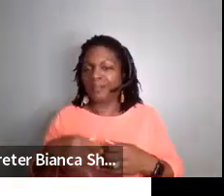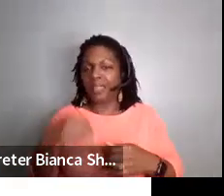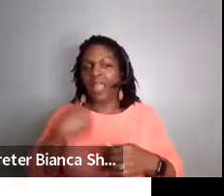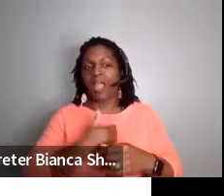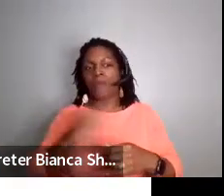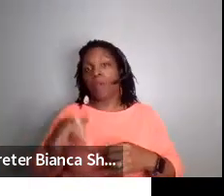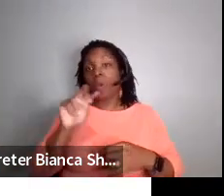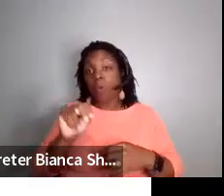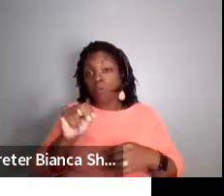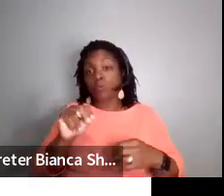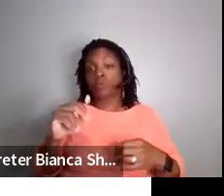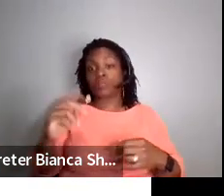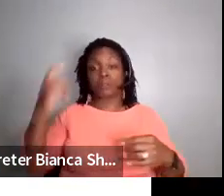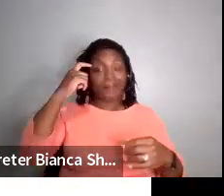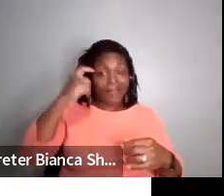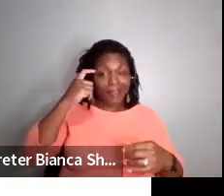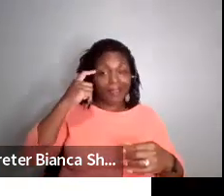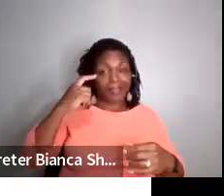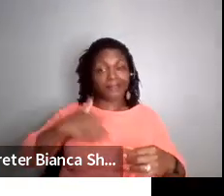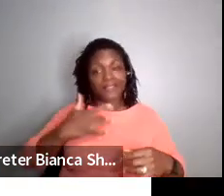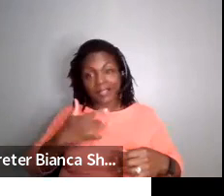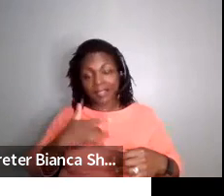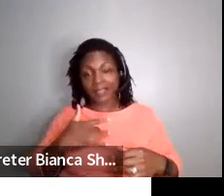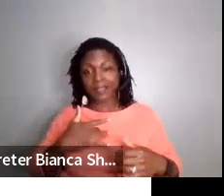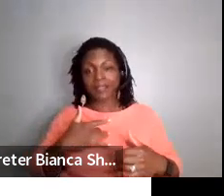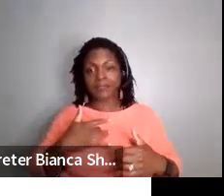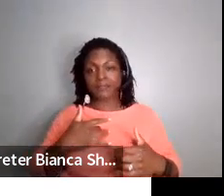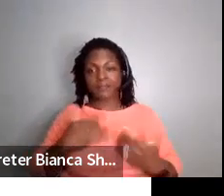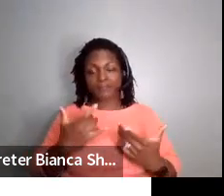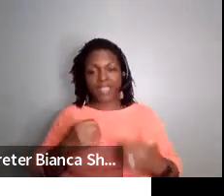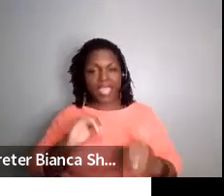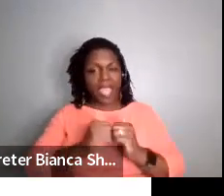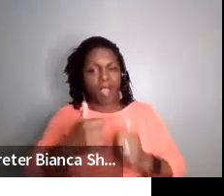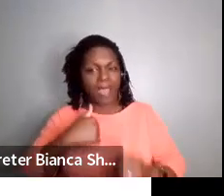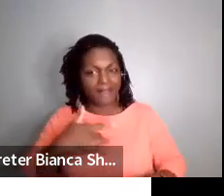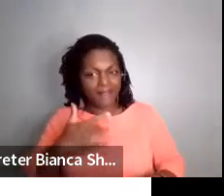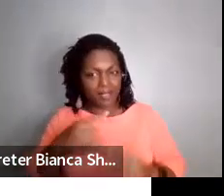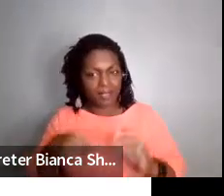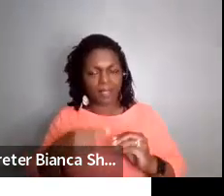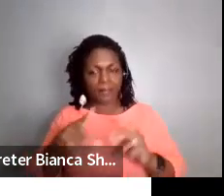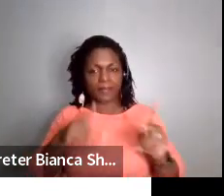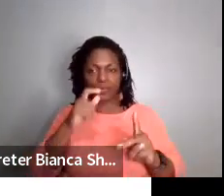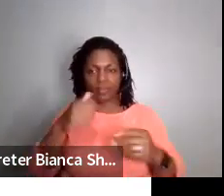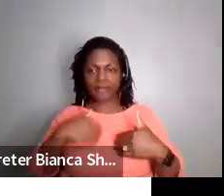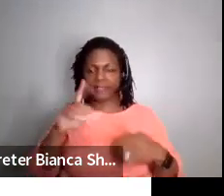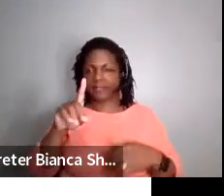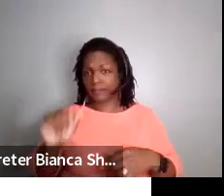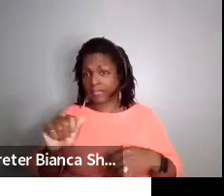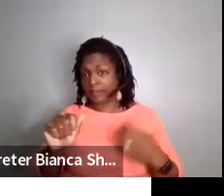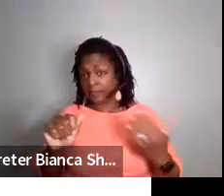How do we feel disabilities? How did they react to people with disabilities? How do we perceive them? We see them as someone lesses ourselves.